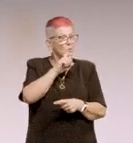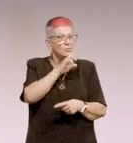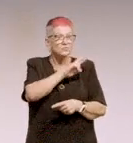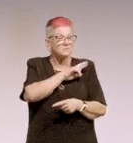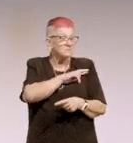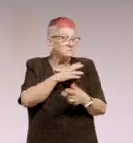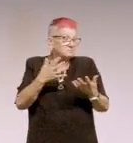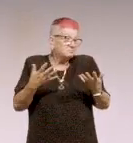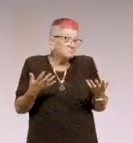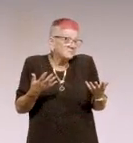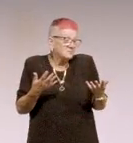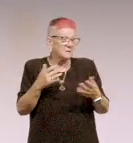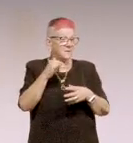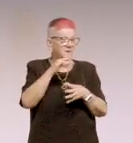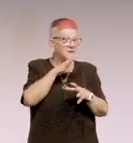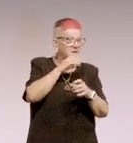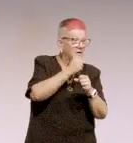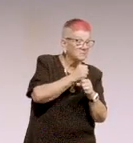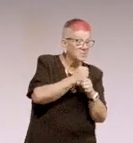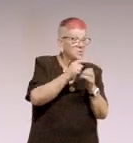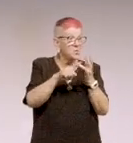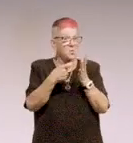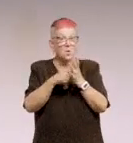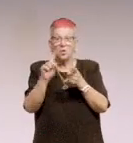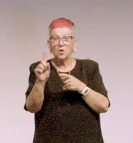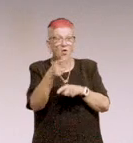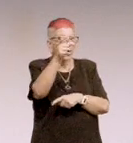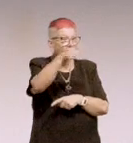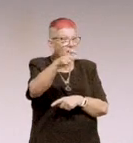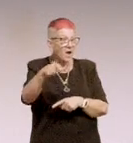Is it because your client has asked for it?